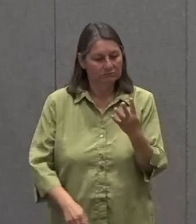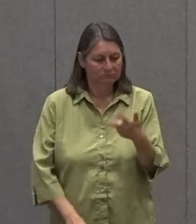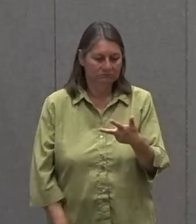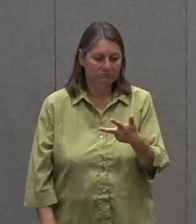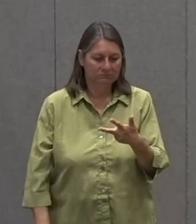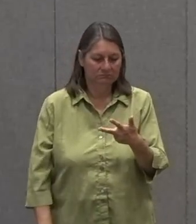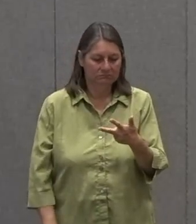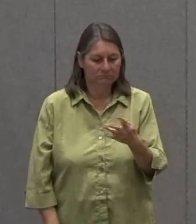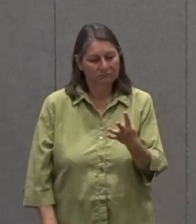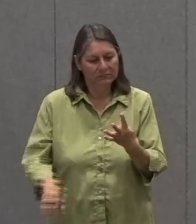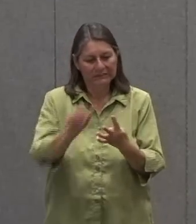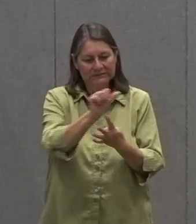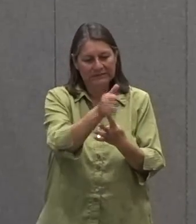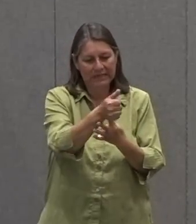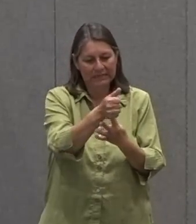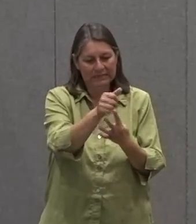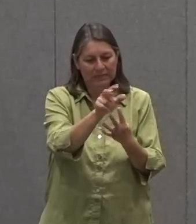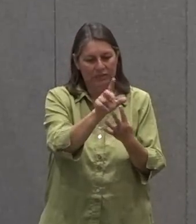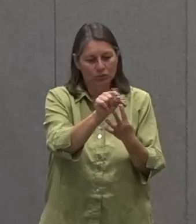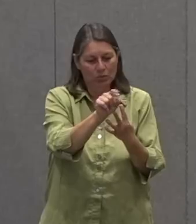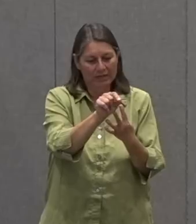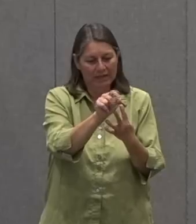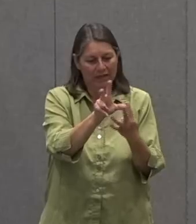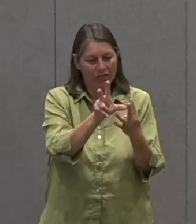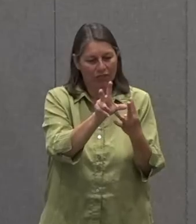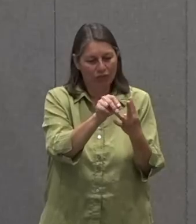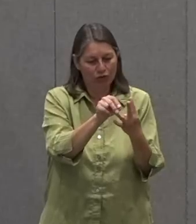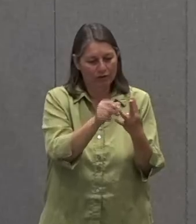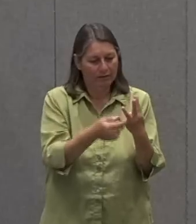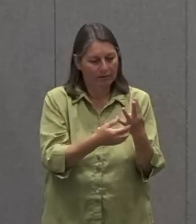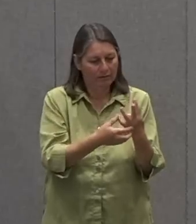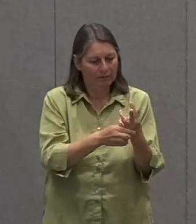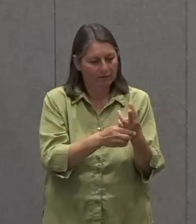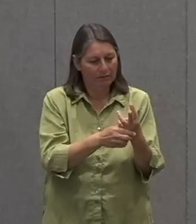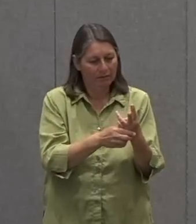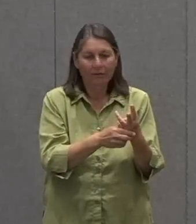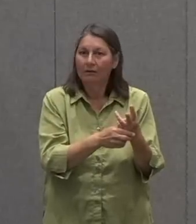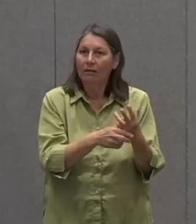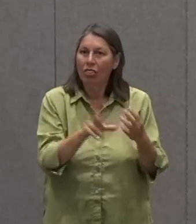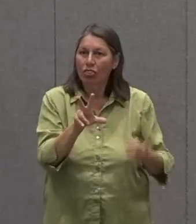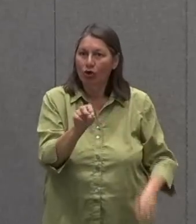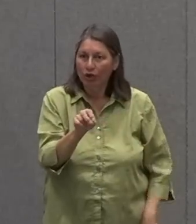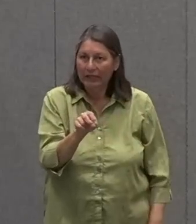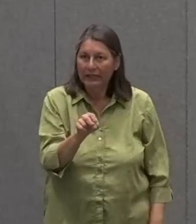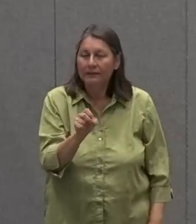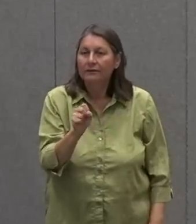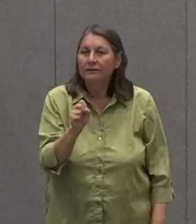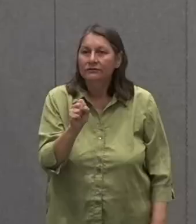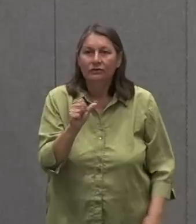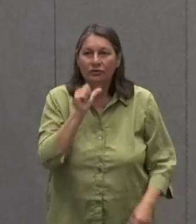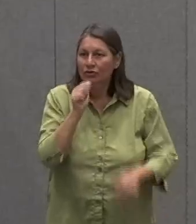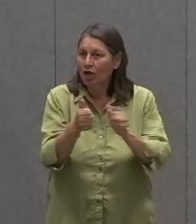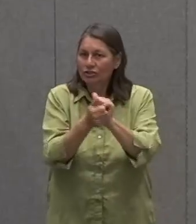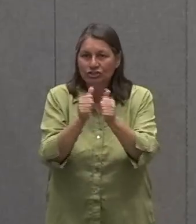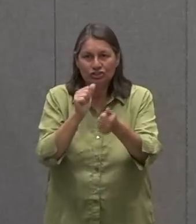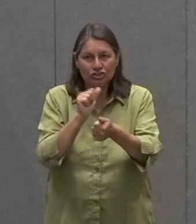so 30, we aren't changing the ones. We aren't changing the tenths.